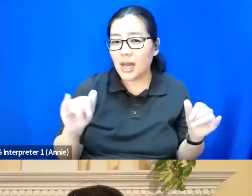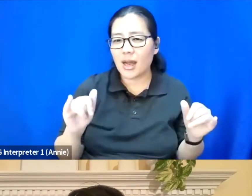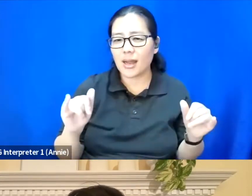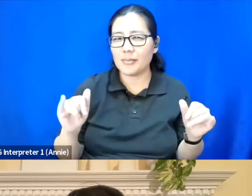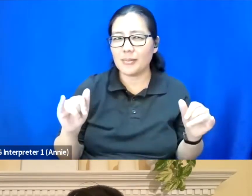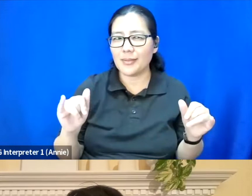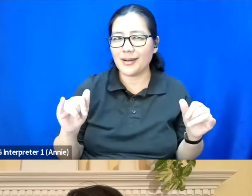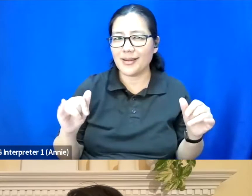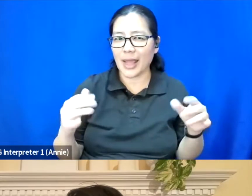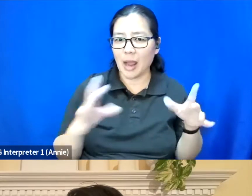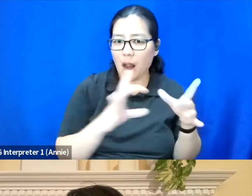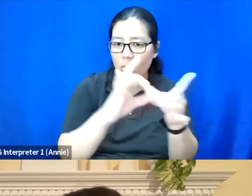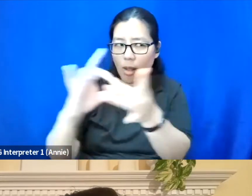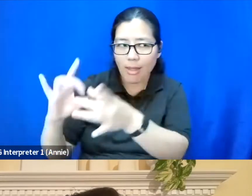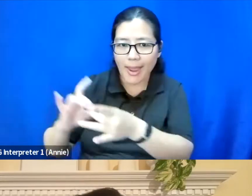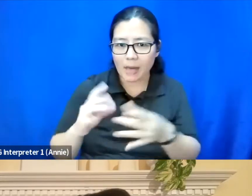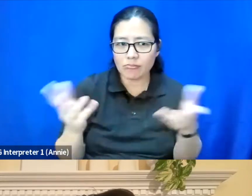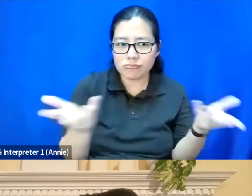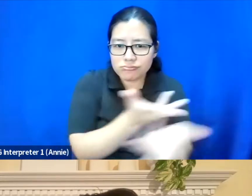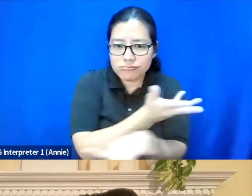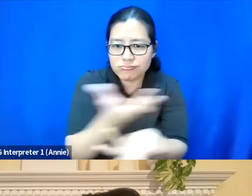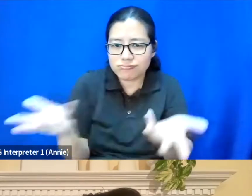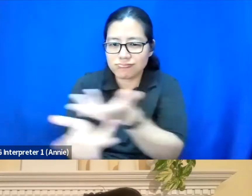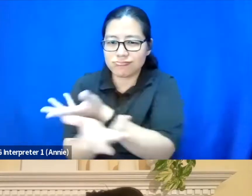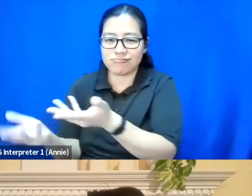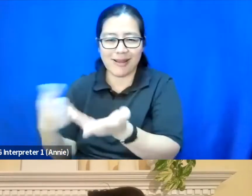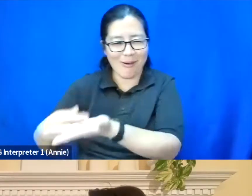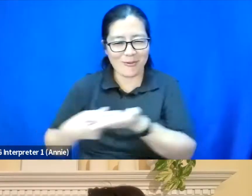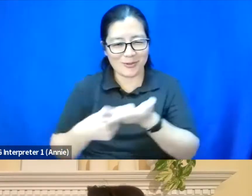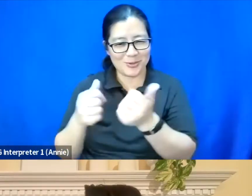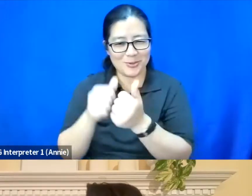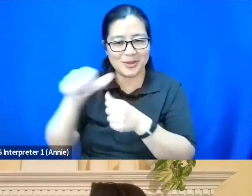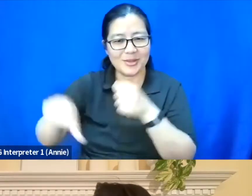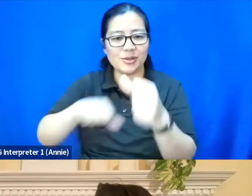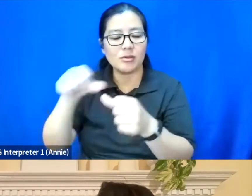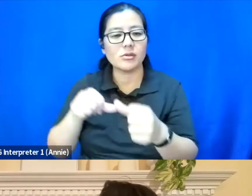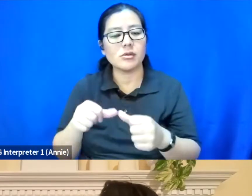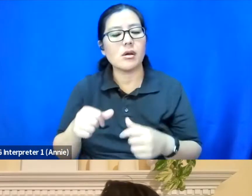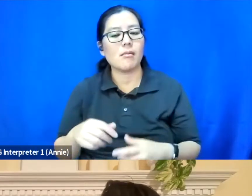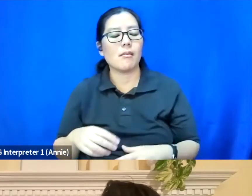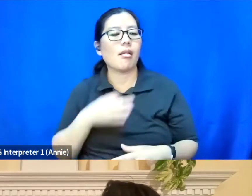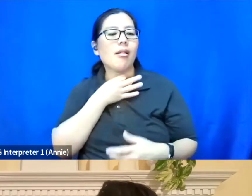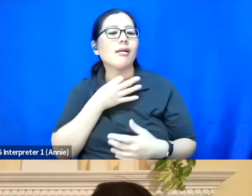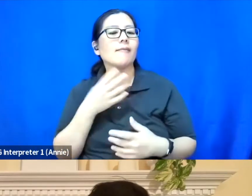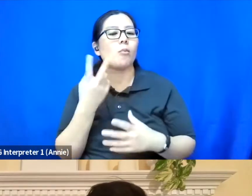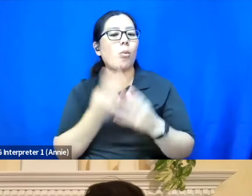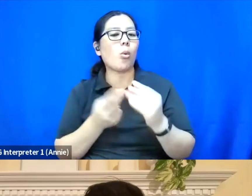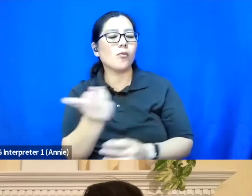that Alice was incredibly influenced by zines and zine culture.